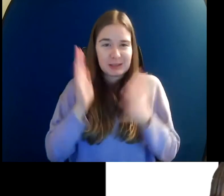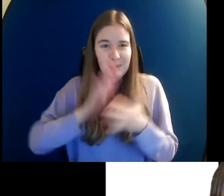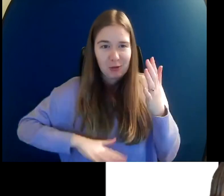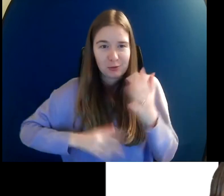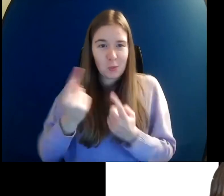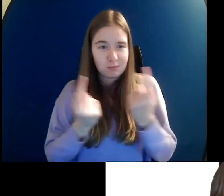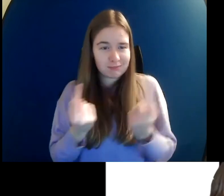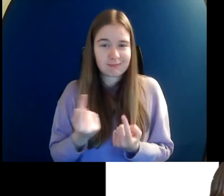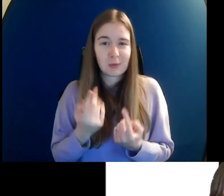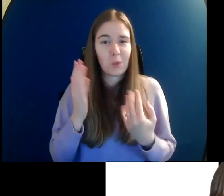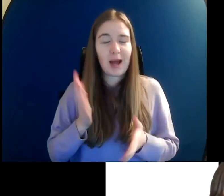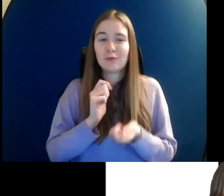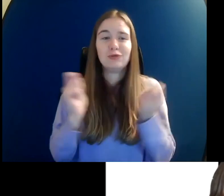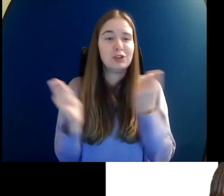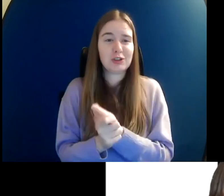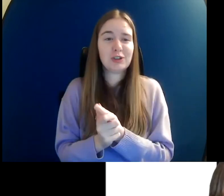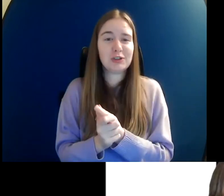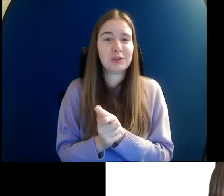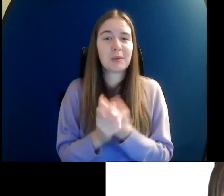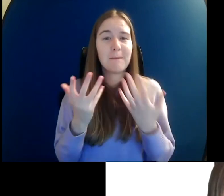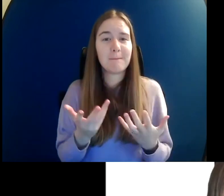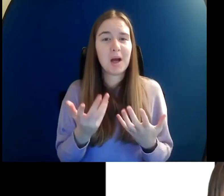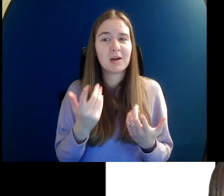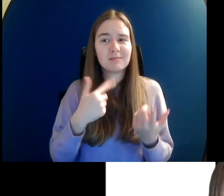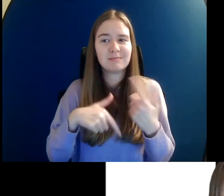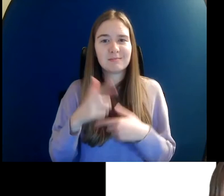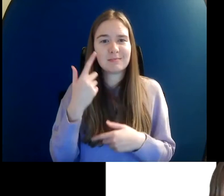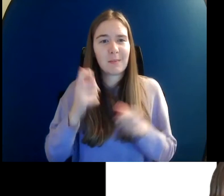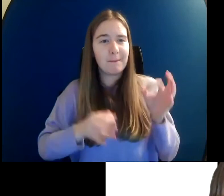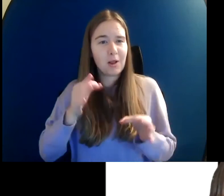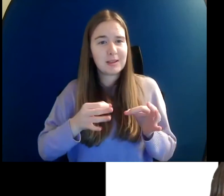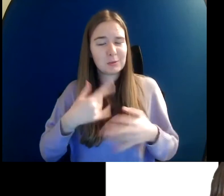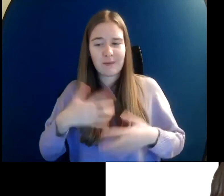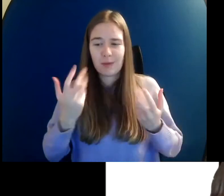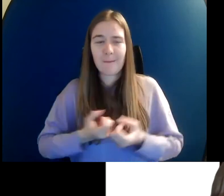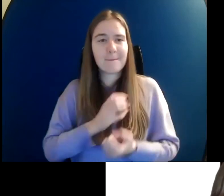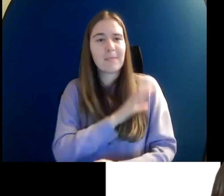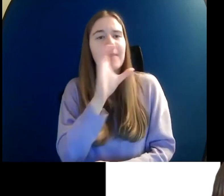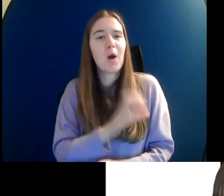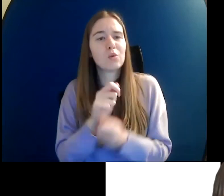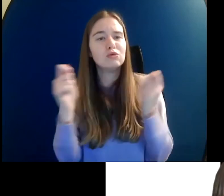We need to change things, but we don't really have the power in politics. We feel there are like restrictions